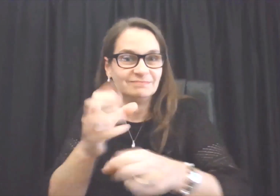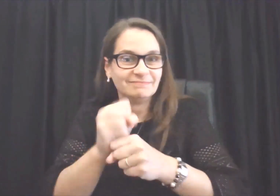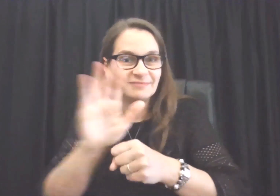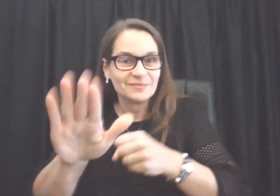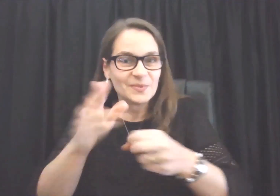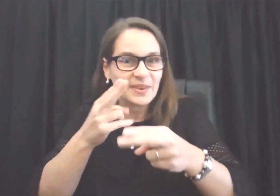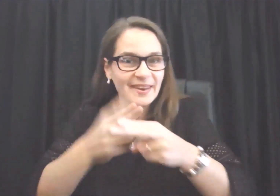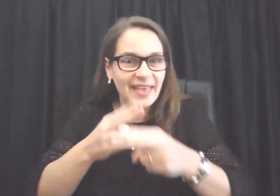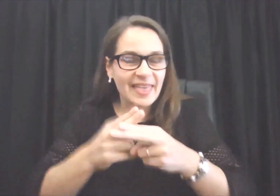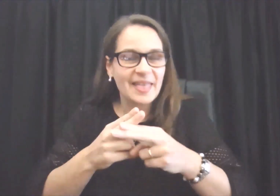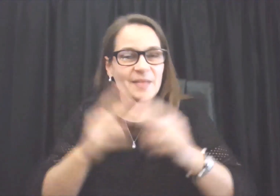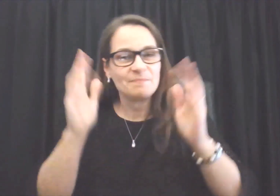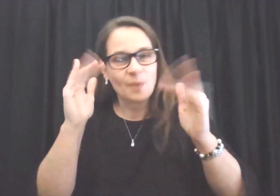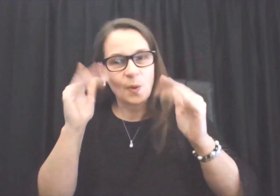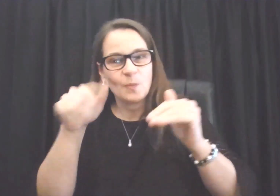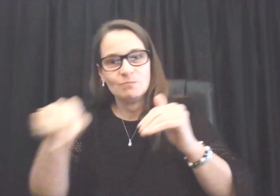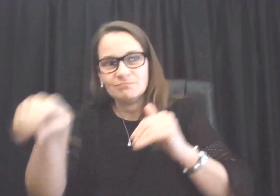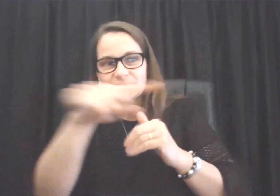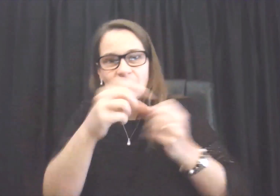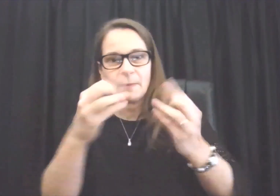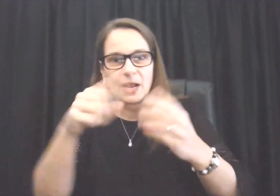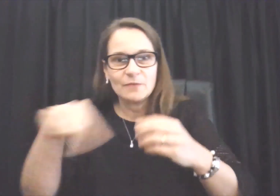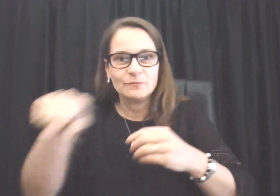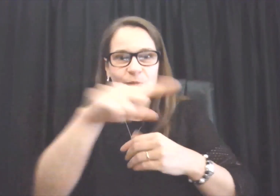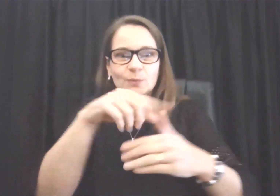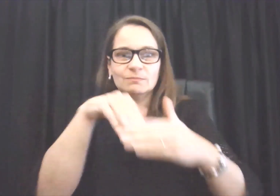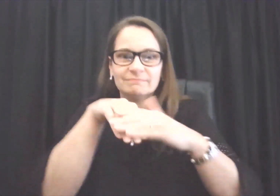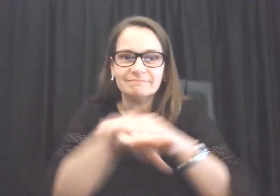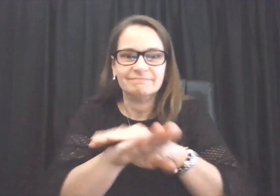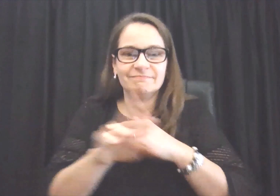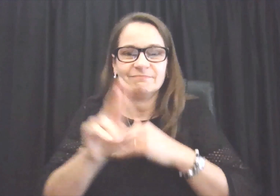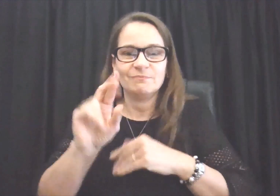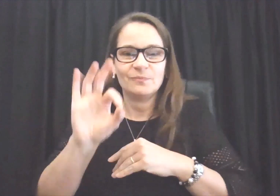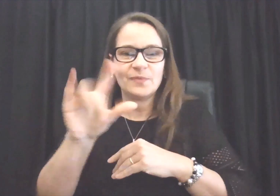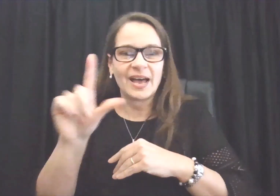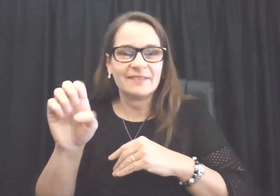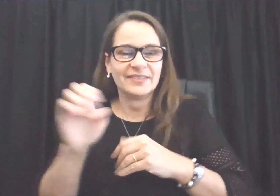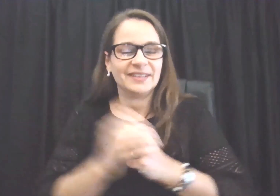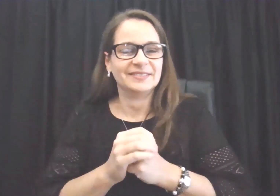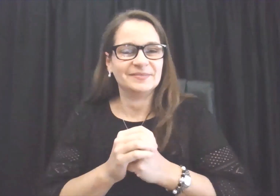so I am really looking forward to getting your name and address I hope a lot of